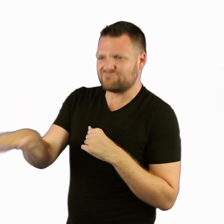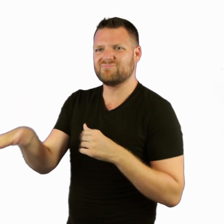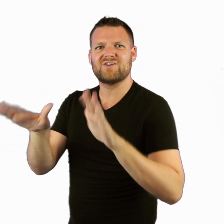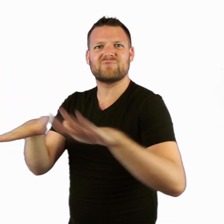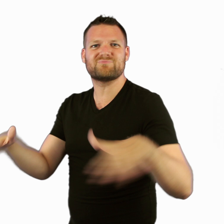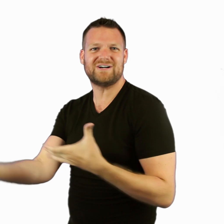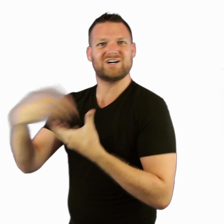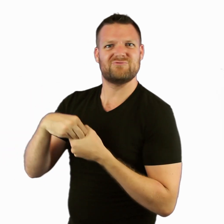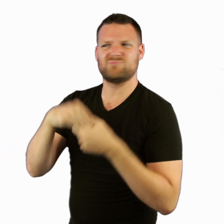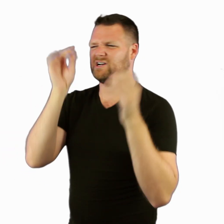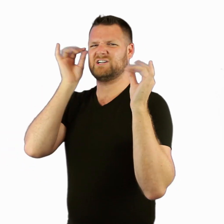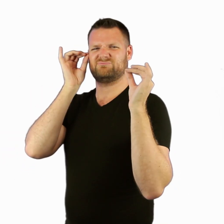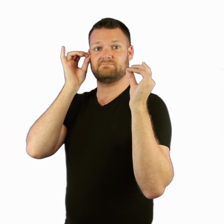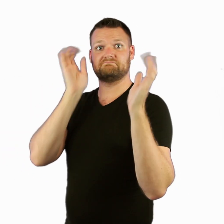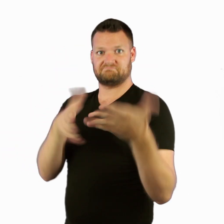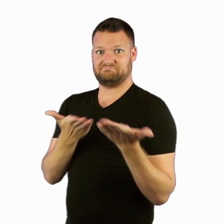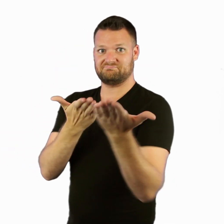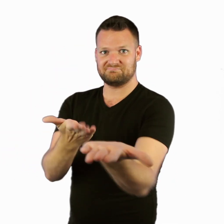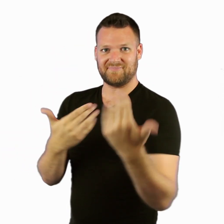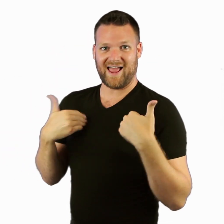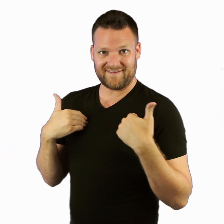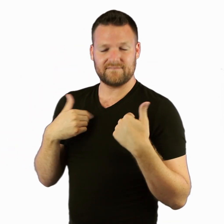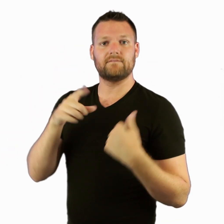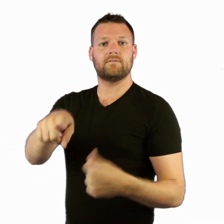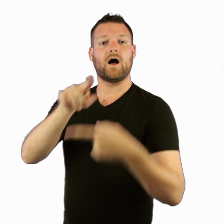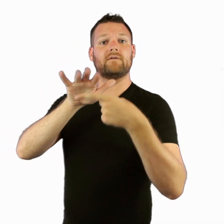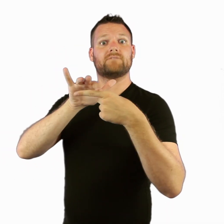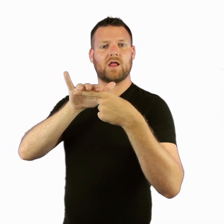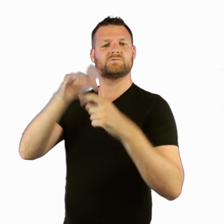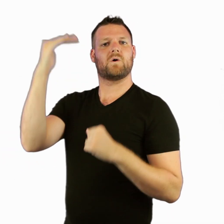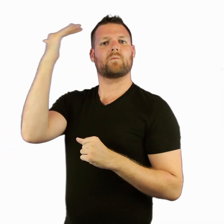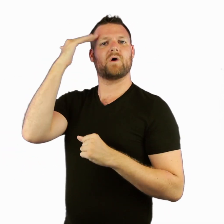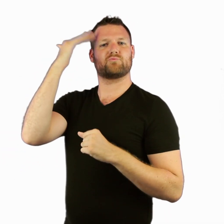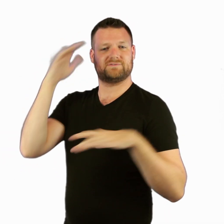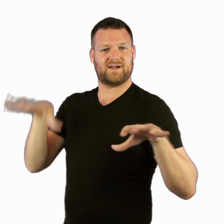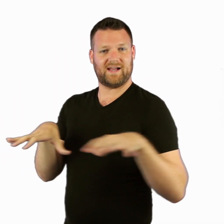of activities may work with young children, and how to best get them engaged.